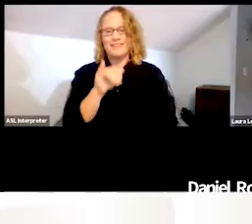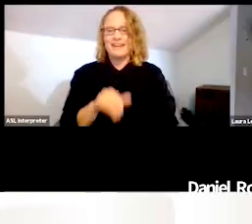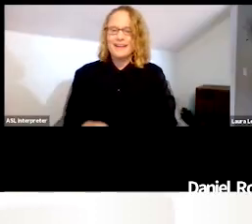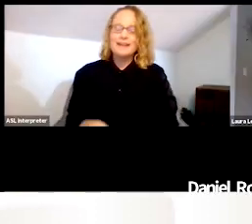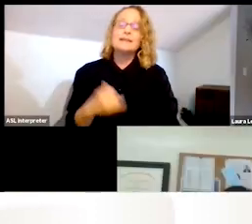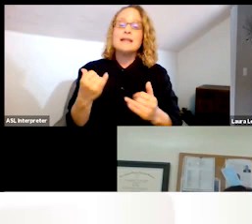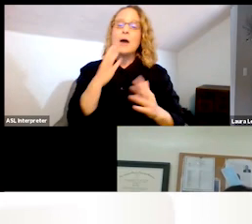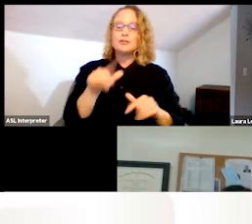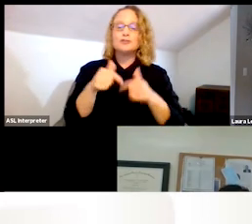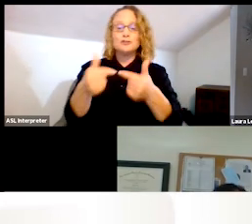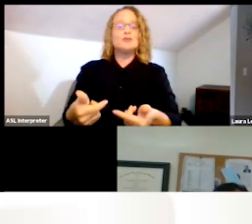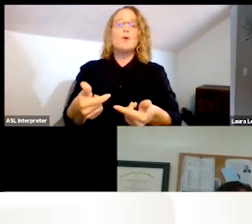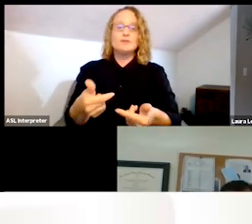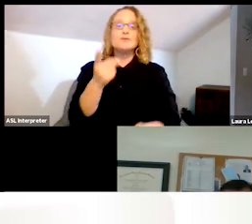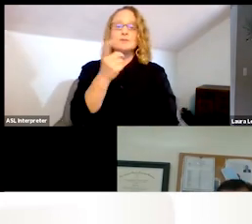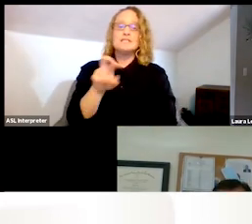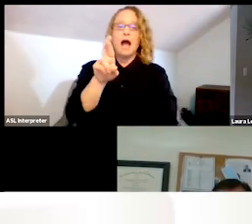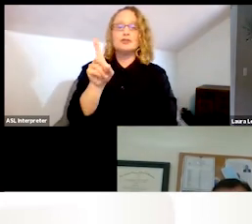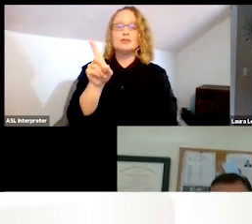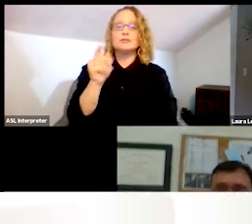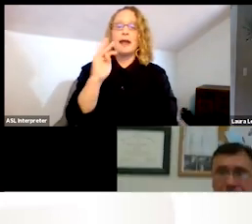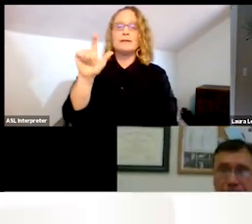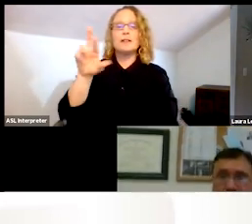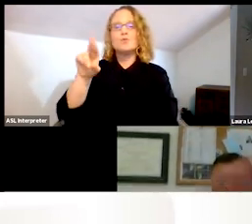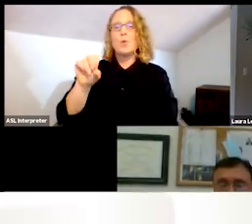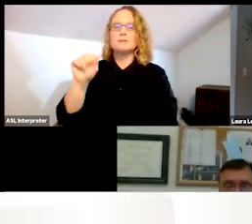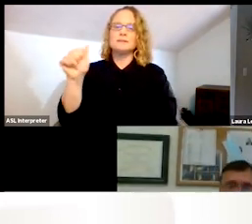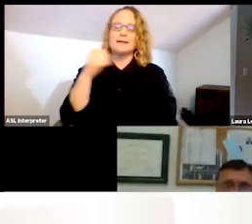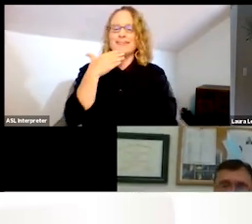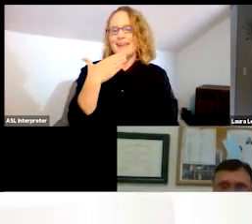in helping us better understand trauma and de-escalation. Thank you so much.